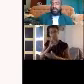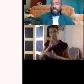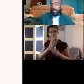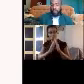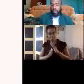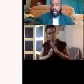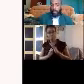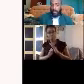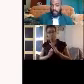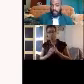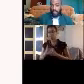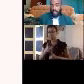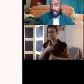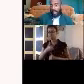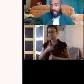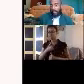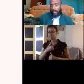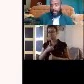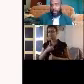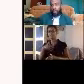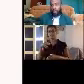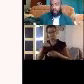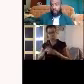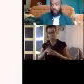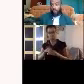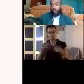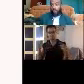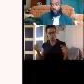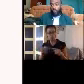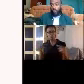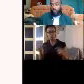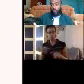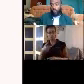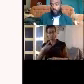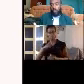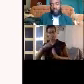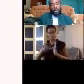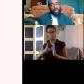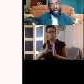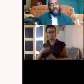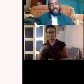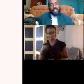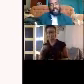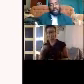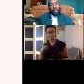hurtful dynamics. Without that, it doesn't, and what you're